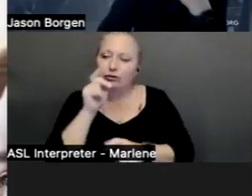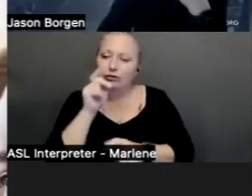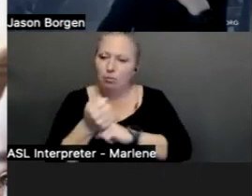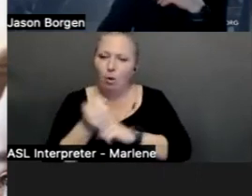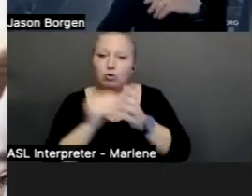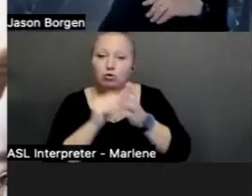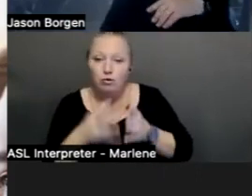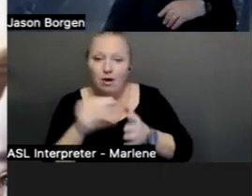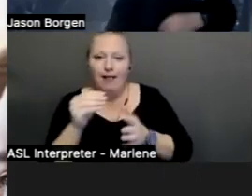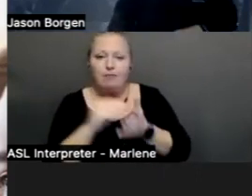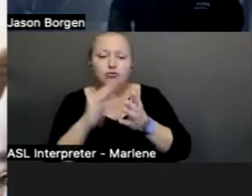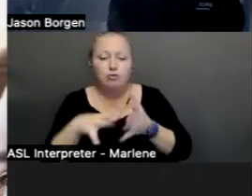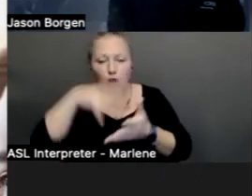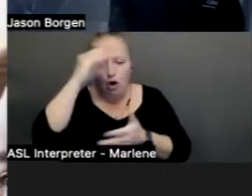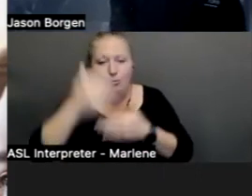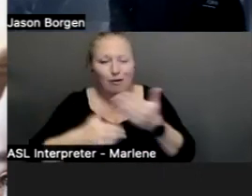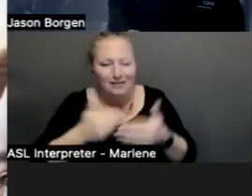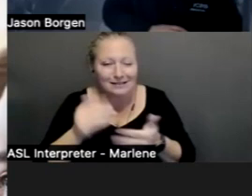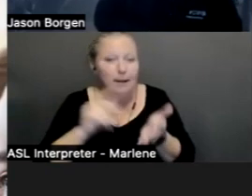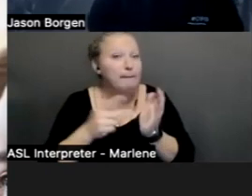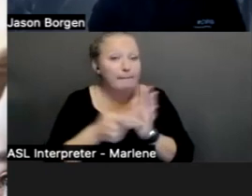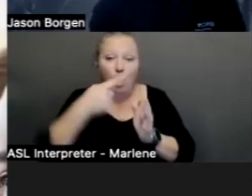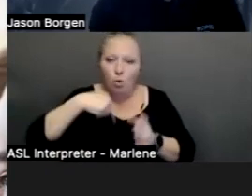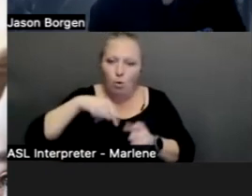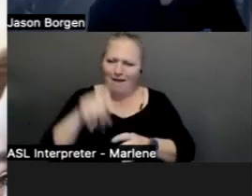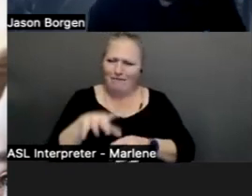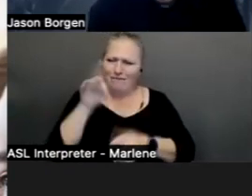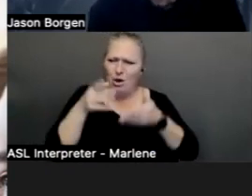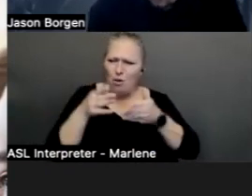and the student learning process, which means we have to find a way to really simplify the